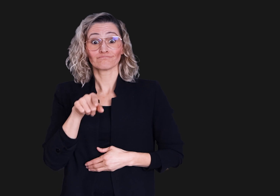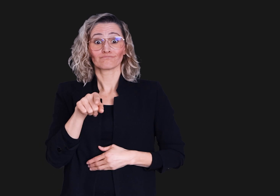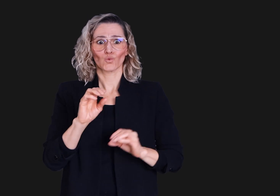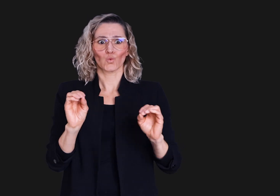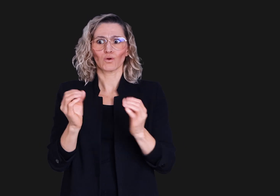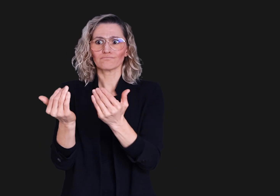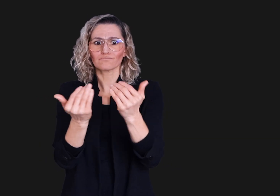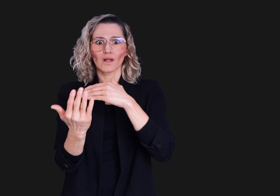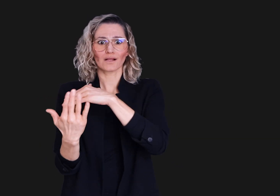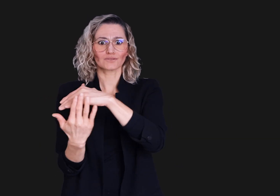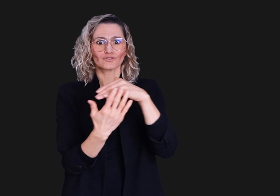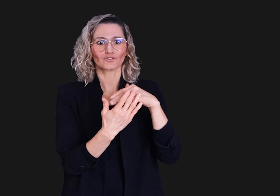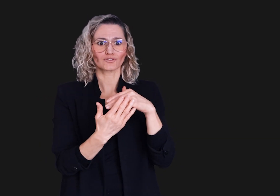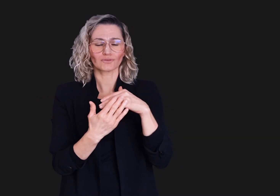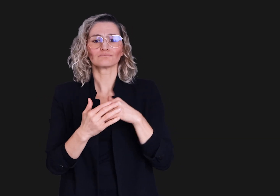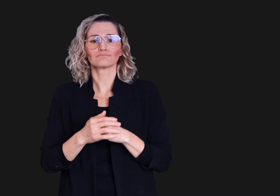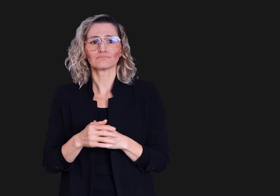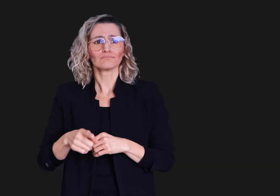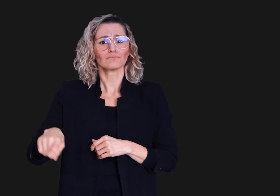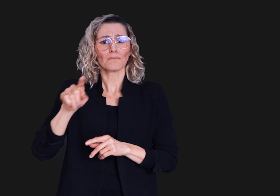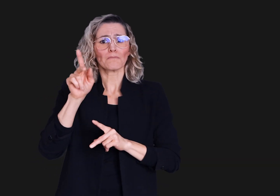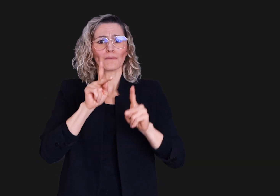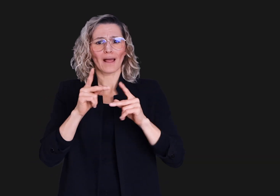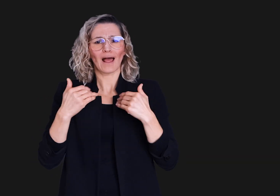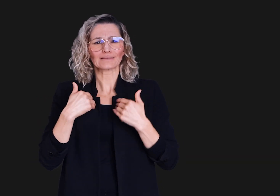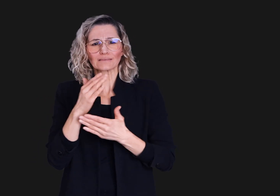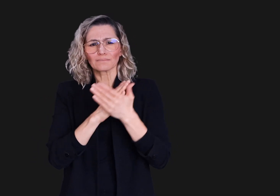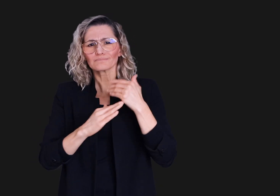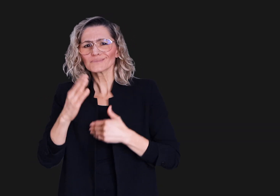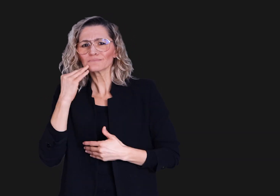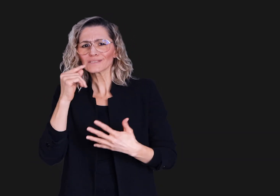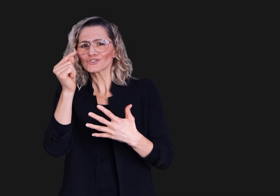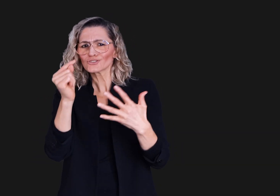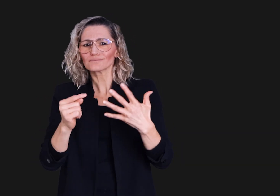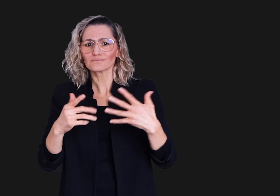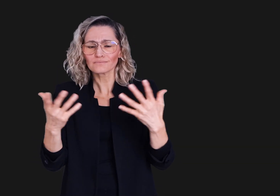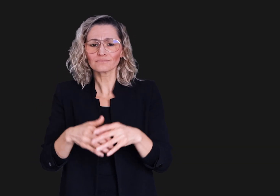These are some of the experiences people had when they were not consulted.